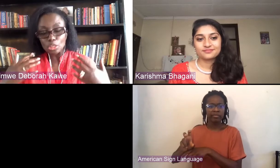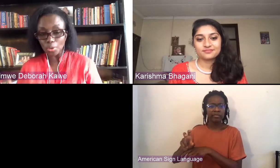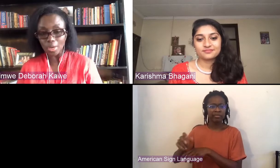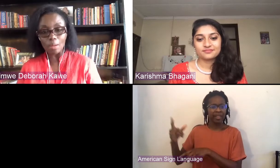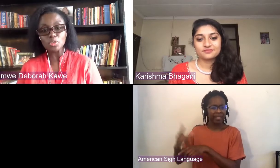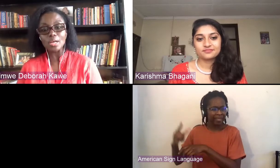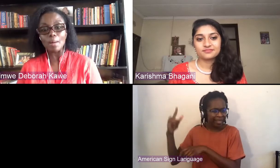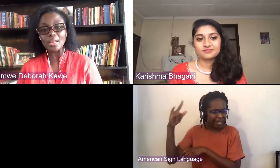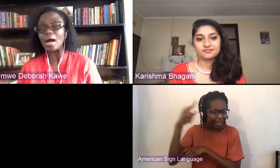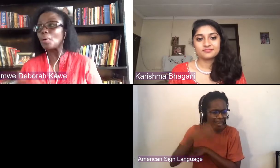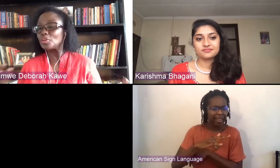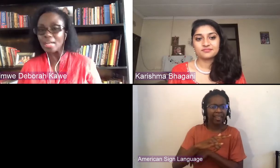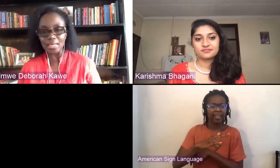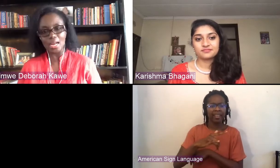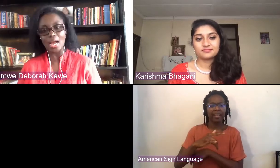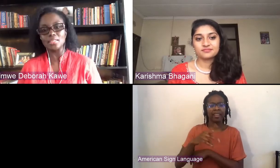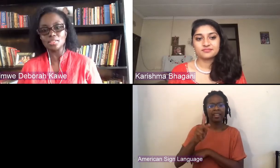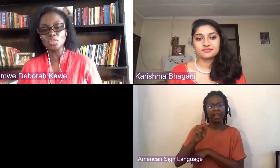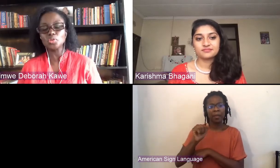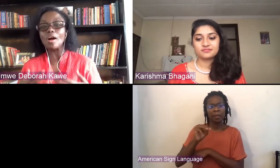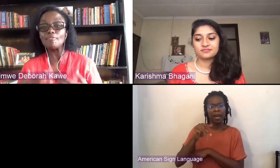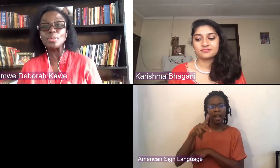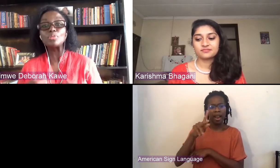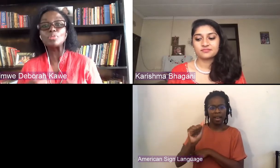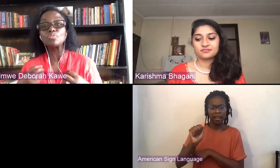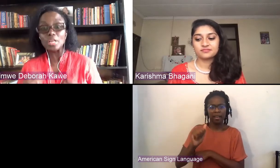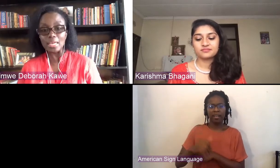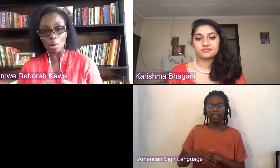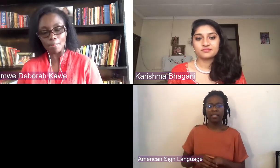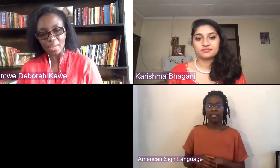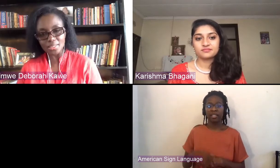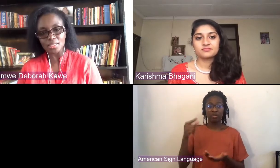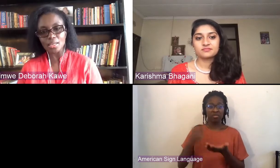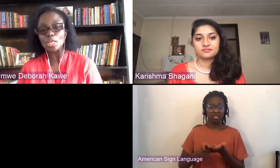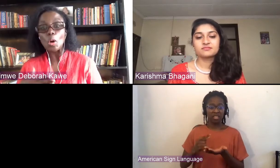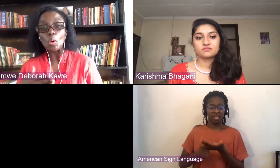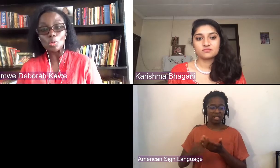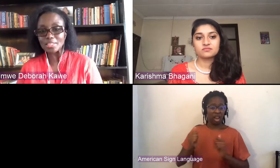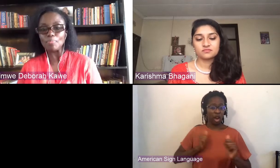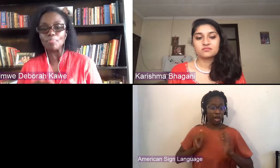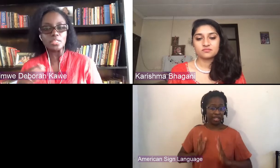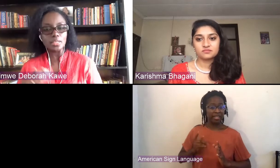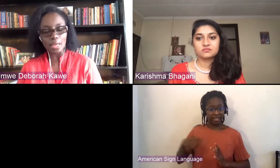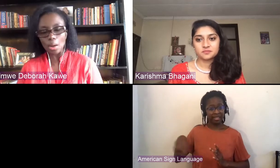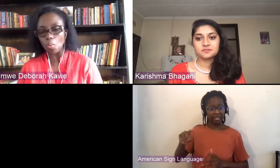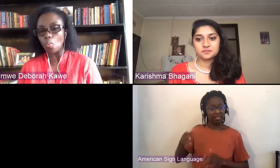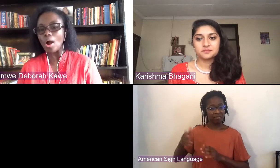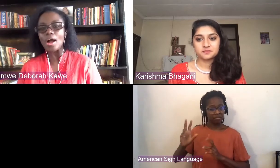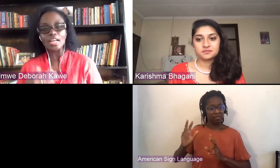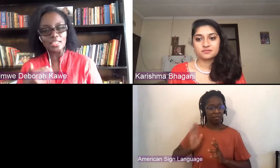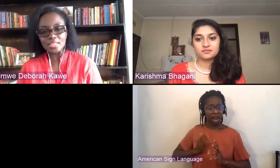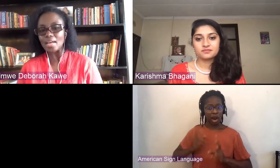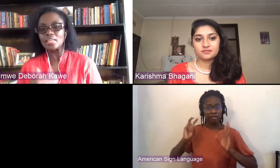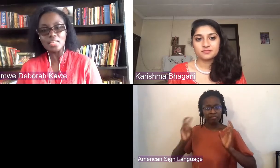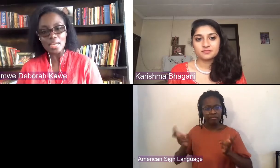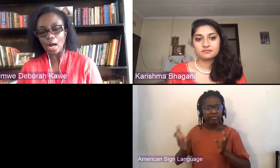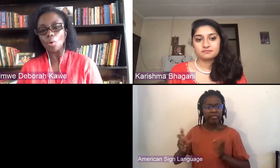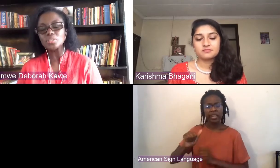to come to Kampala our Ugandan artists who have been really our ambassadors who submit their work year in year out.